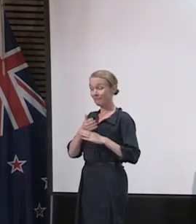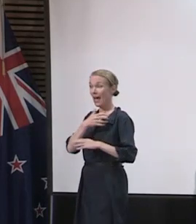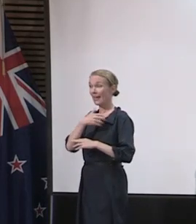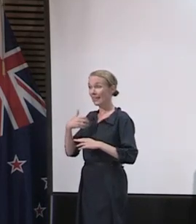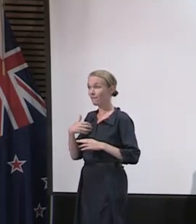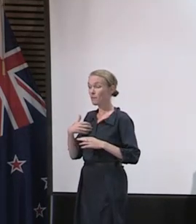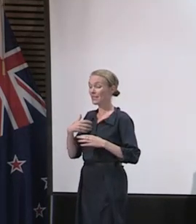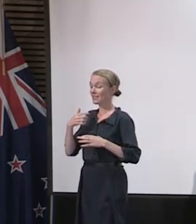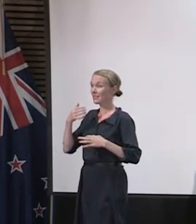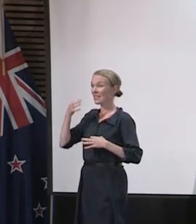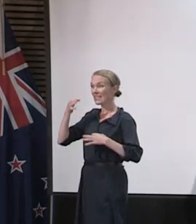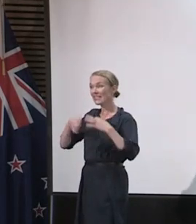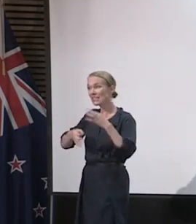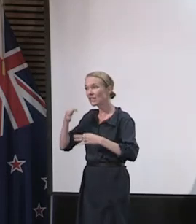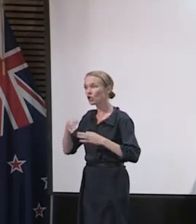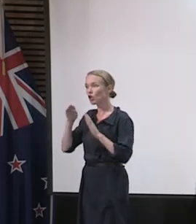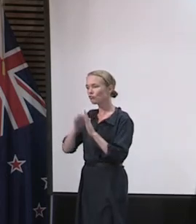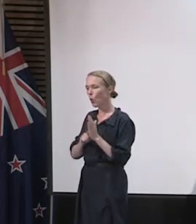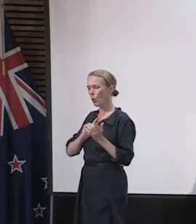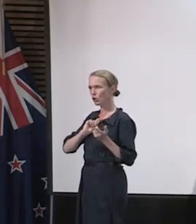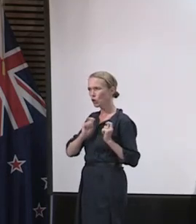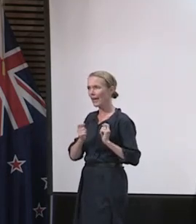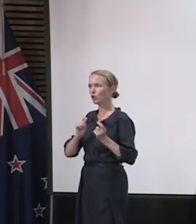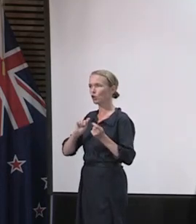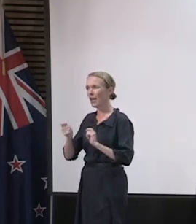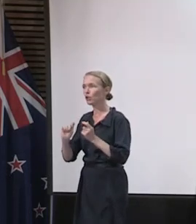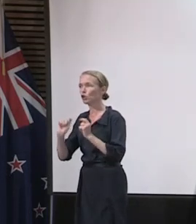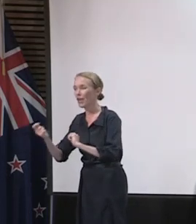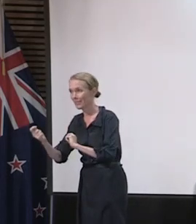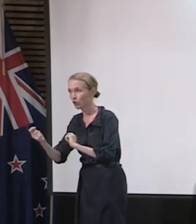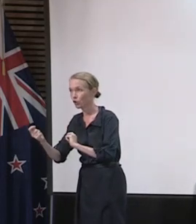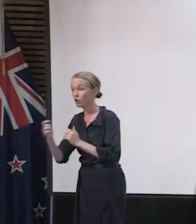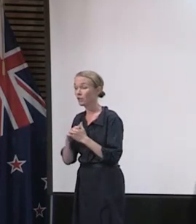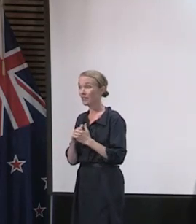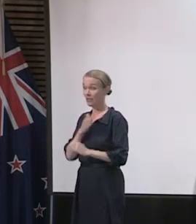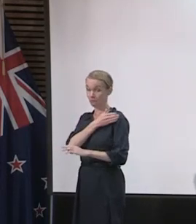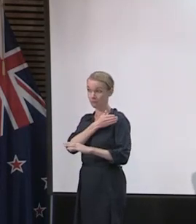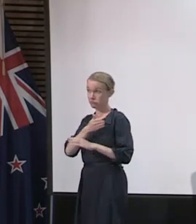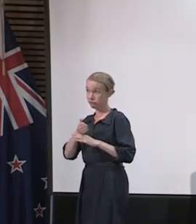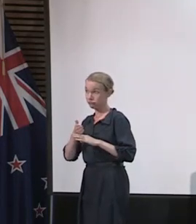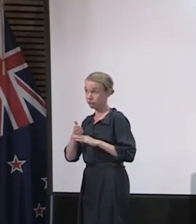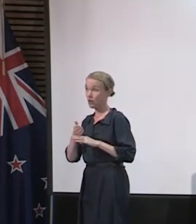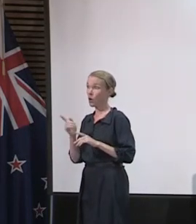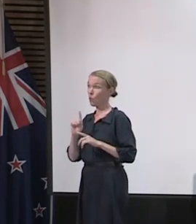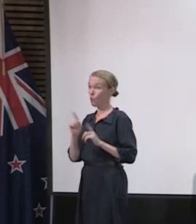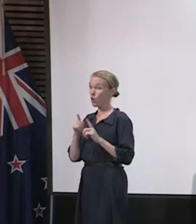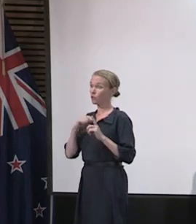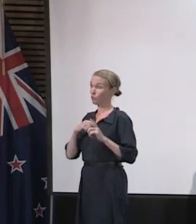at pace. There is a chance that we will have fewer restrictions in a shorter